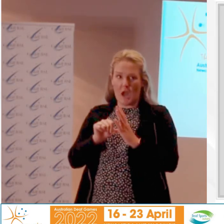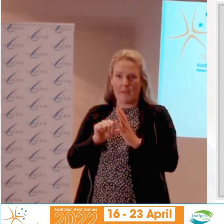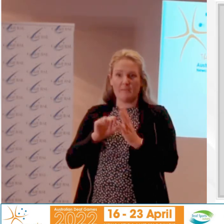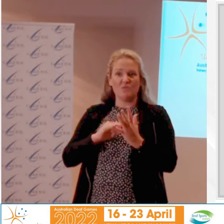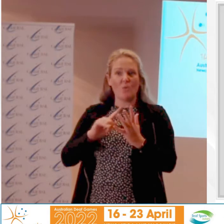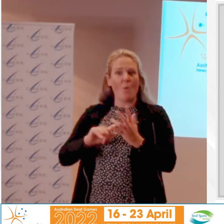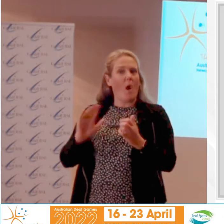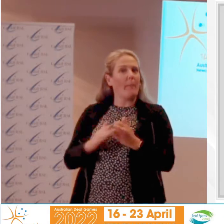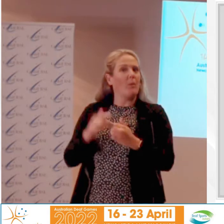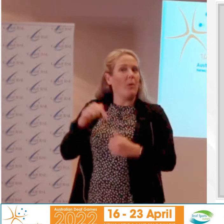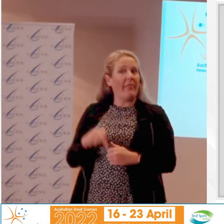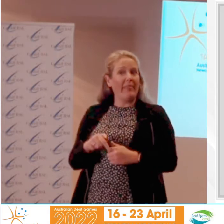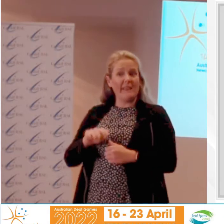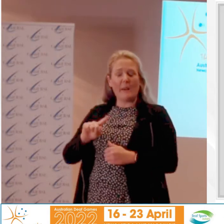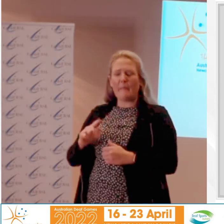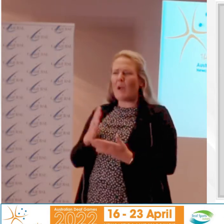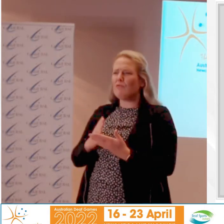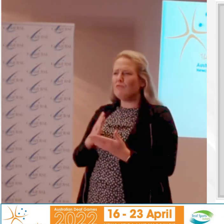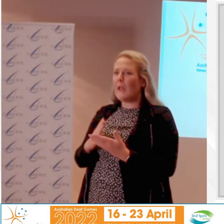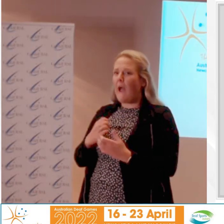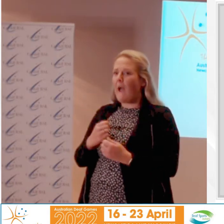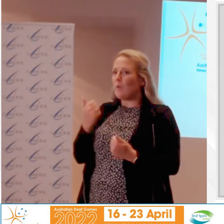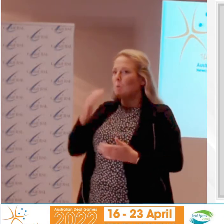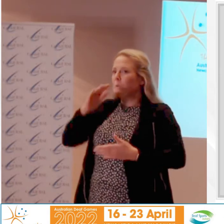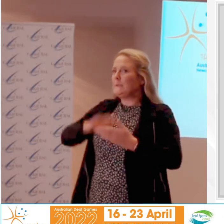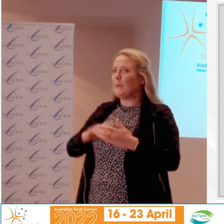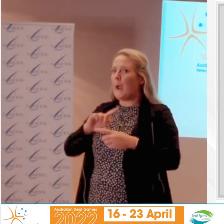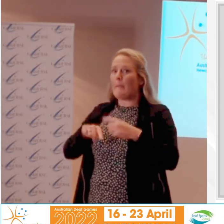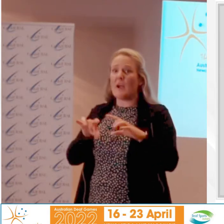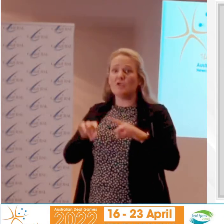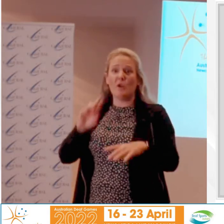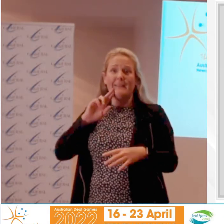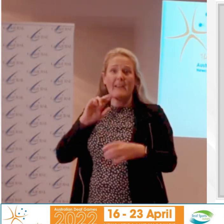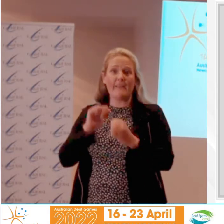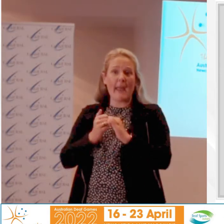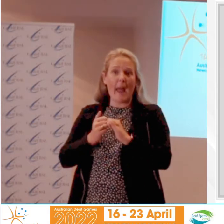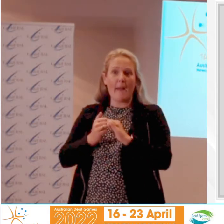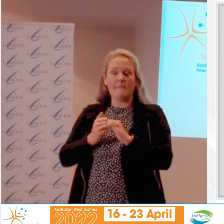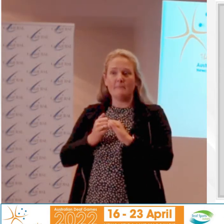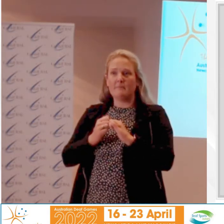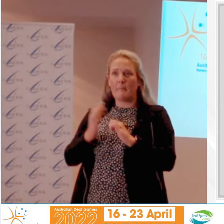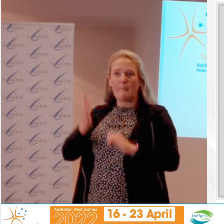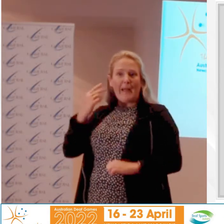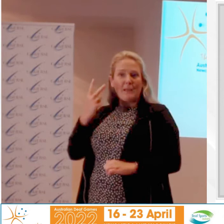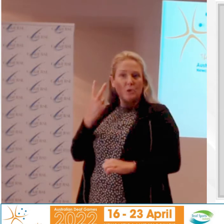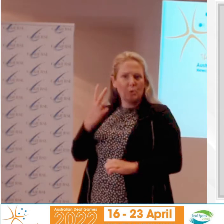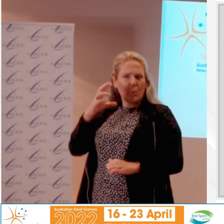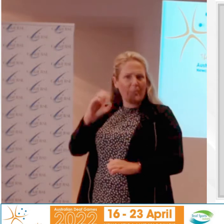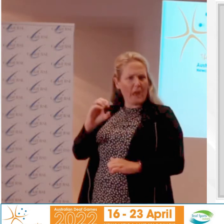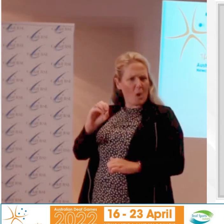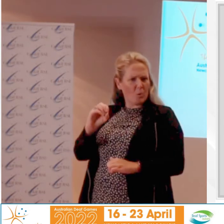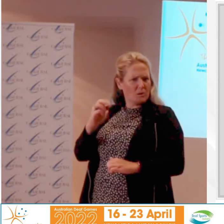this is my first time so that i really do have experience